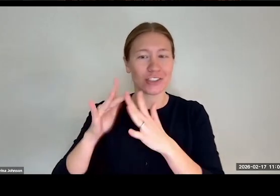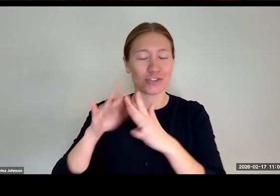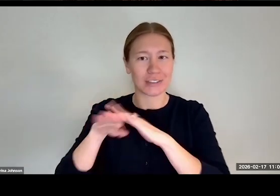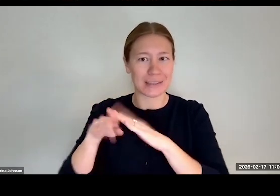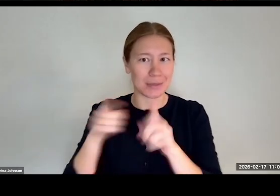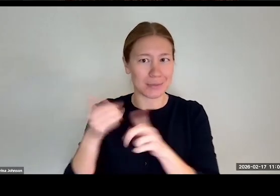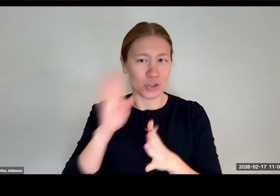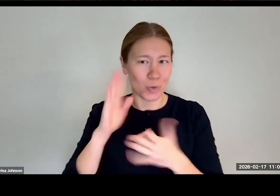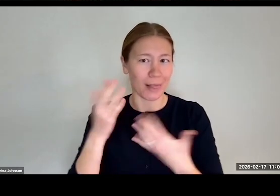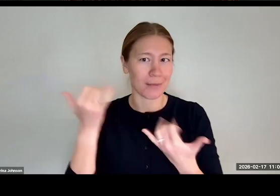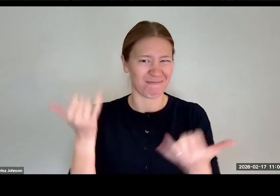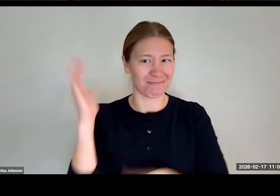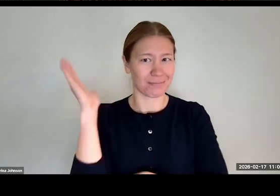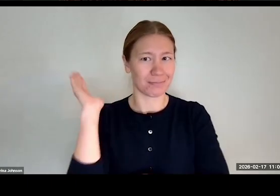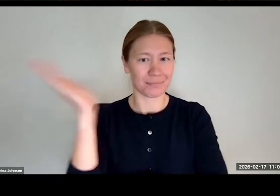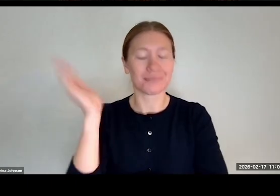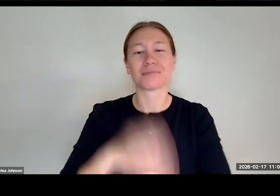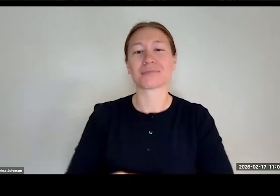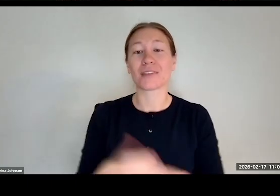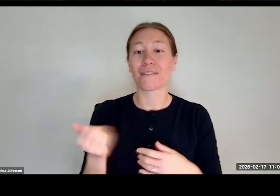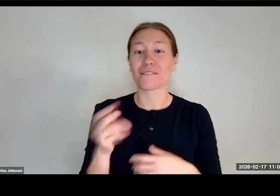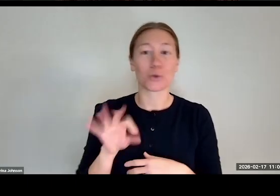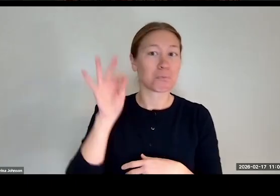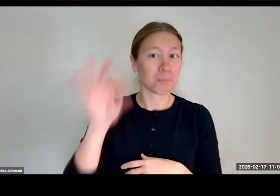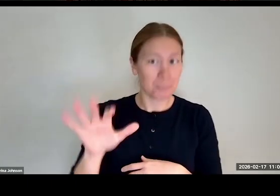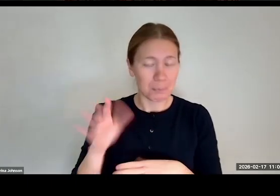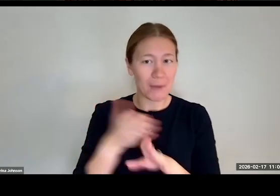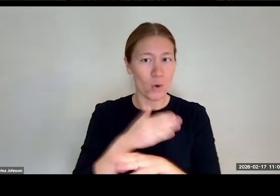So just a few logistics before we get started. Please use the Q